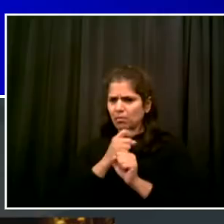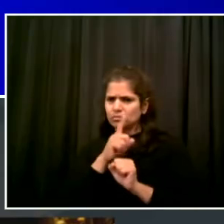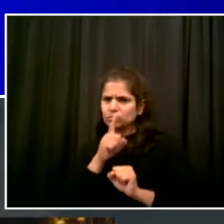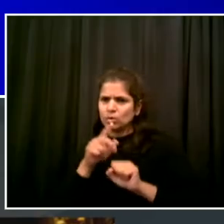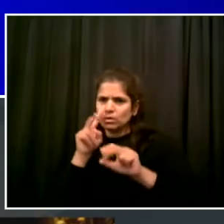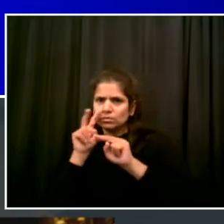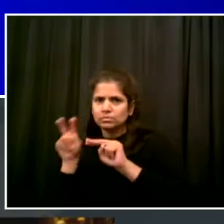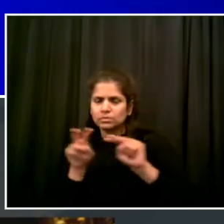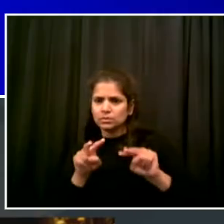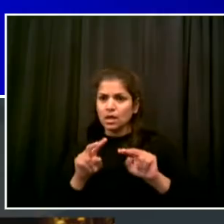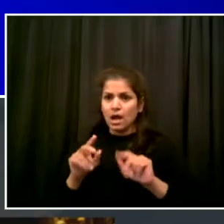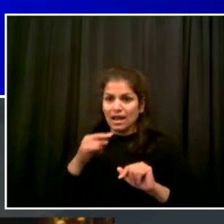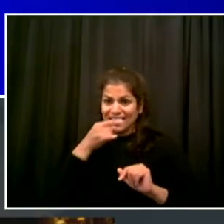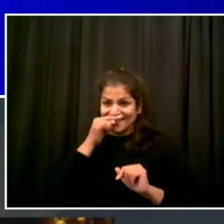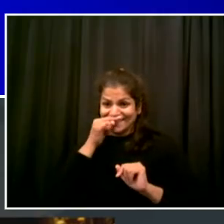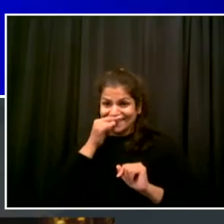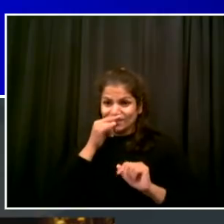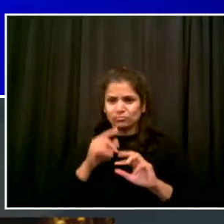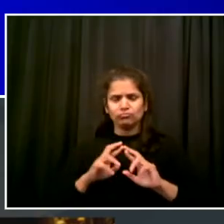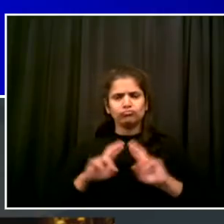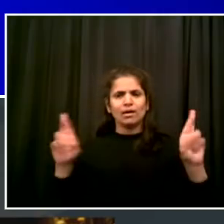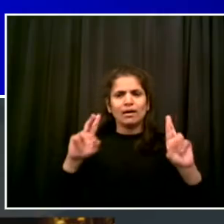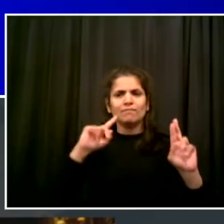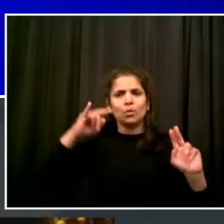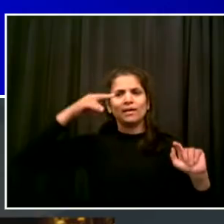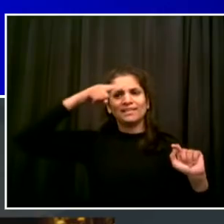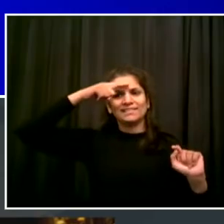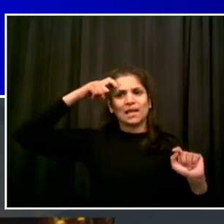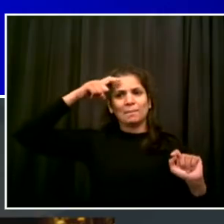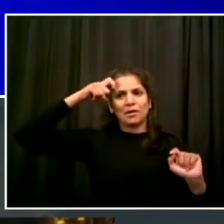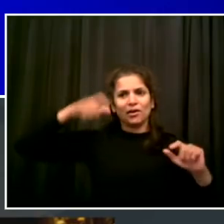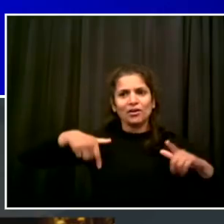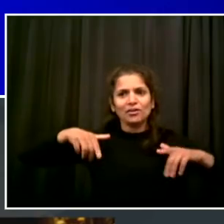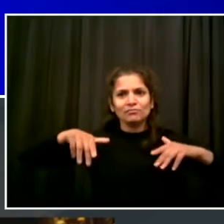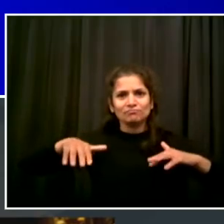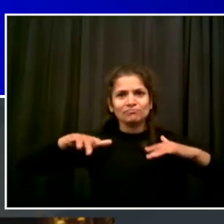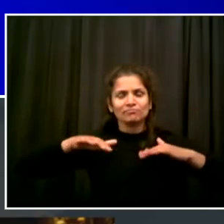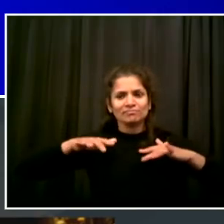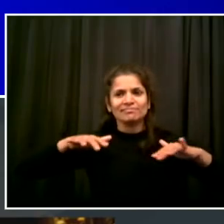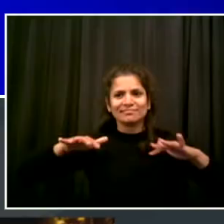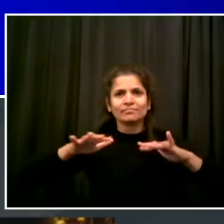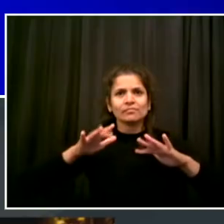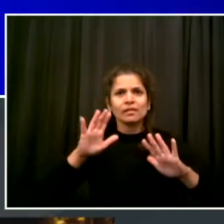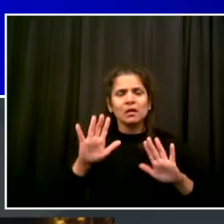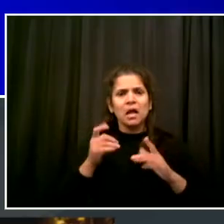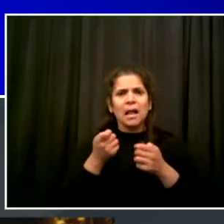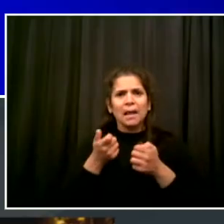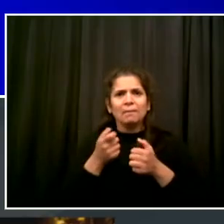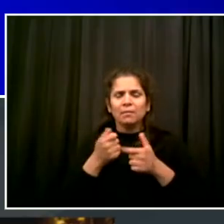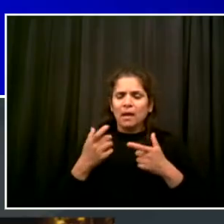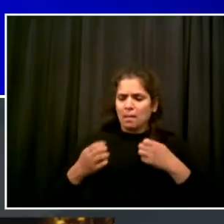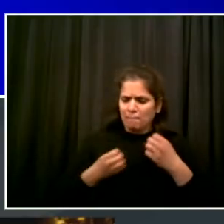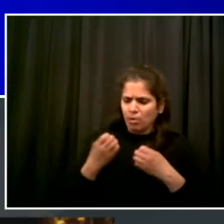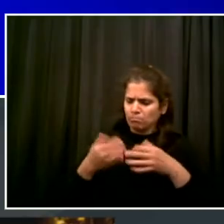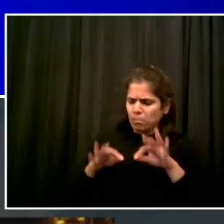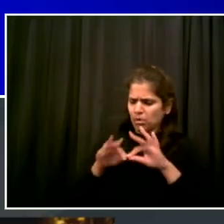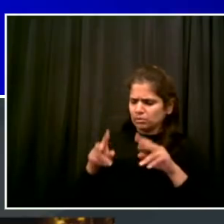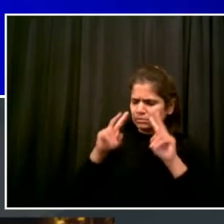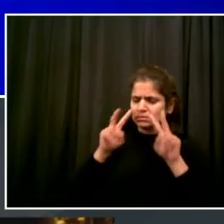WHAT WE CAN DO